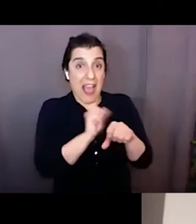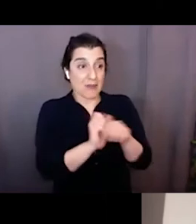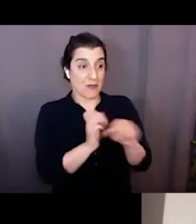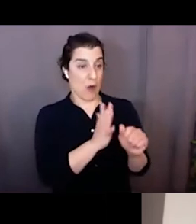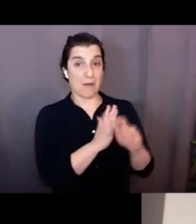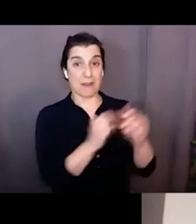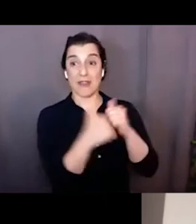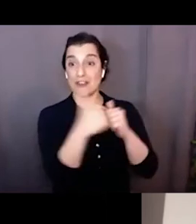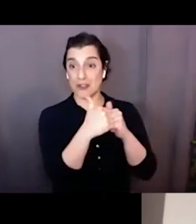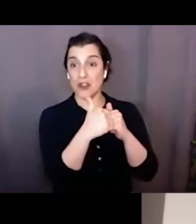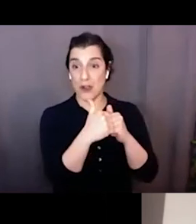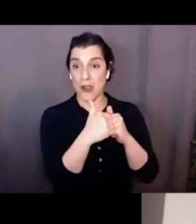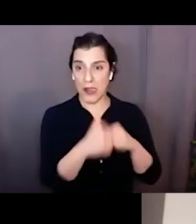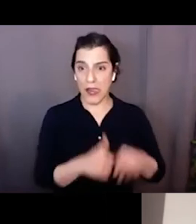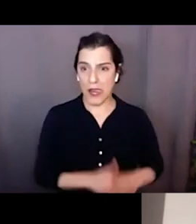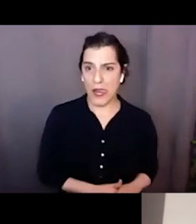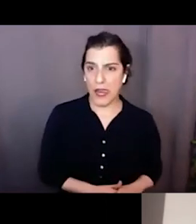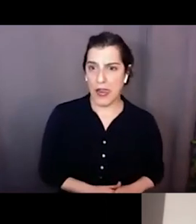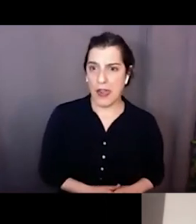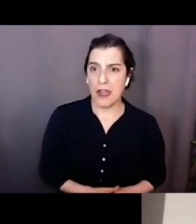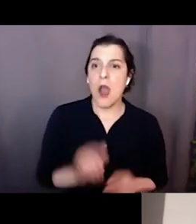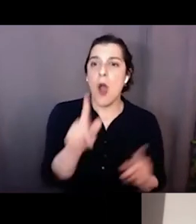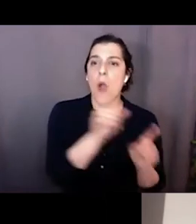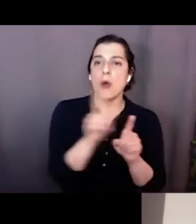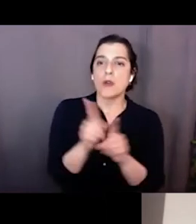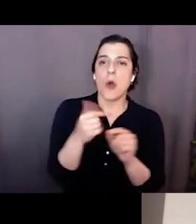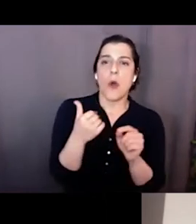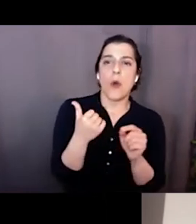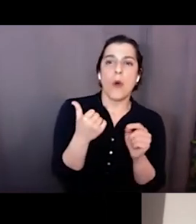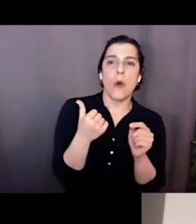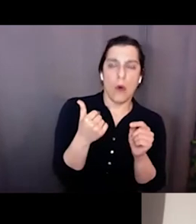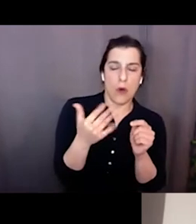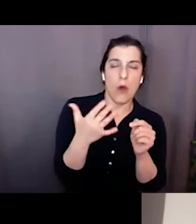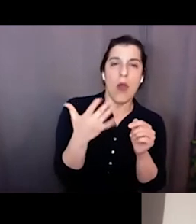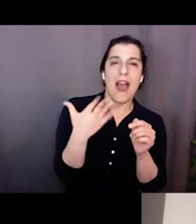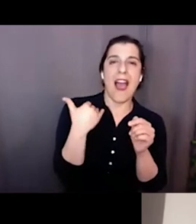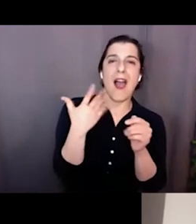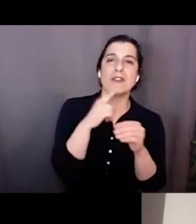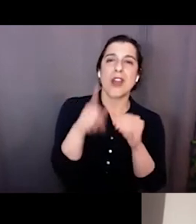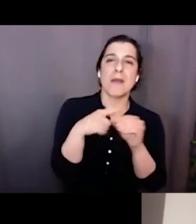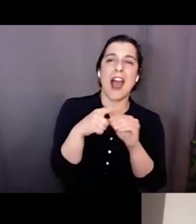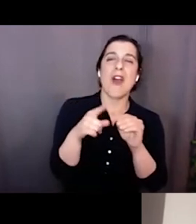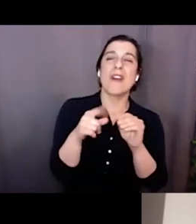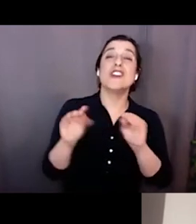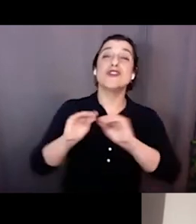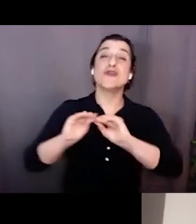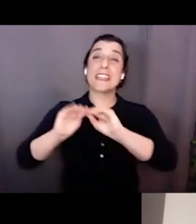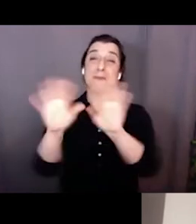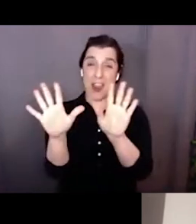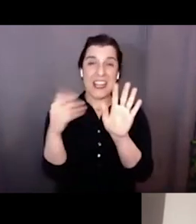it's kind of the negative implications of transparency or decentralization to the same token is that perhaps, you know,